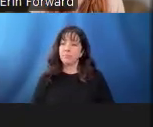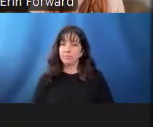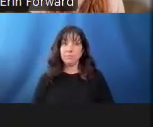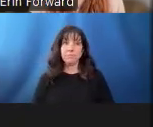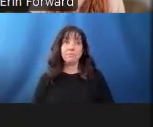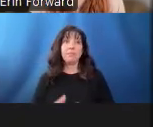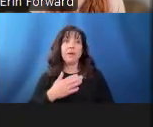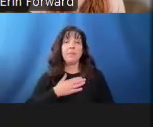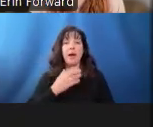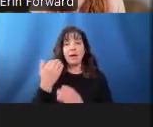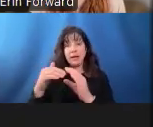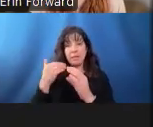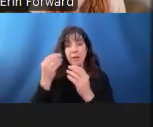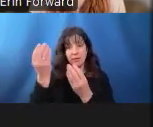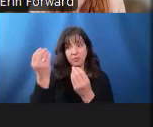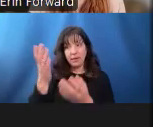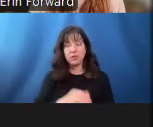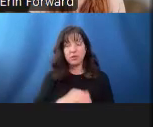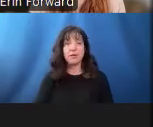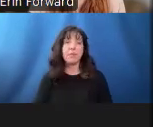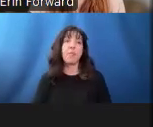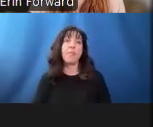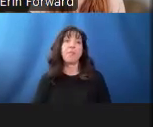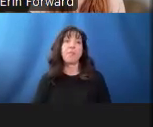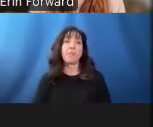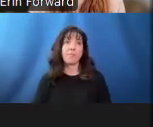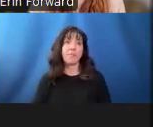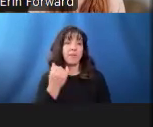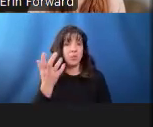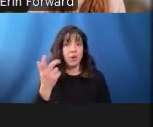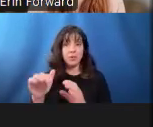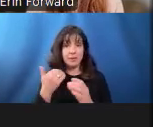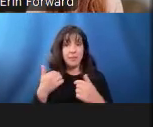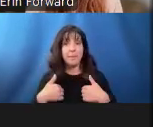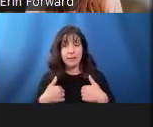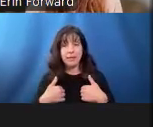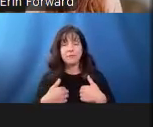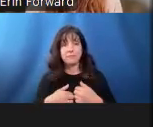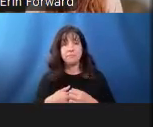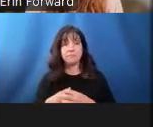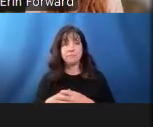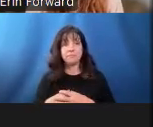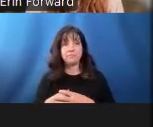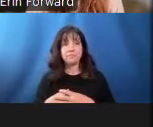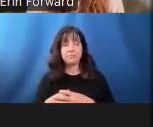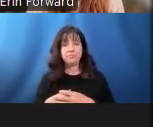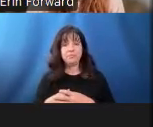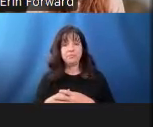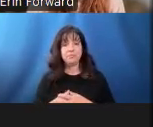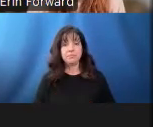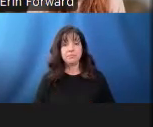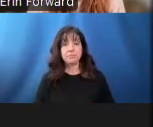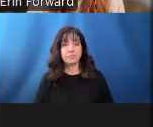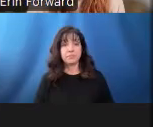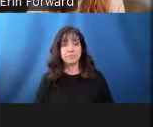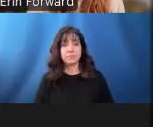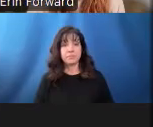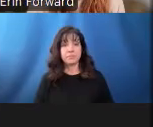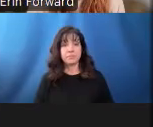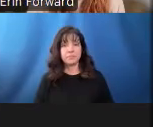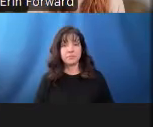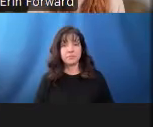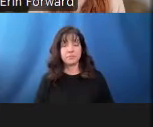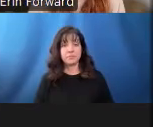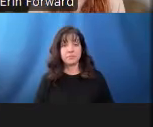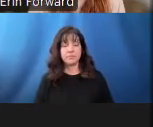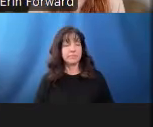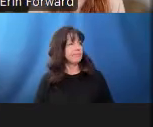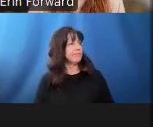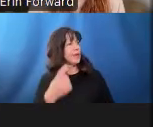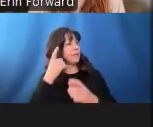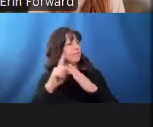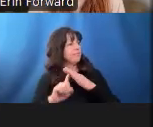email. If you all want to email me, what was I gonna say? I lost